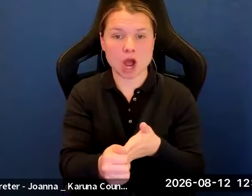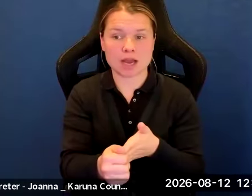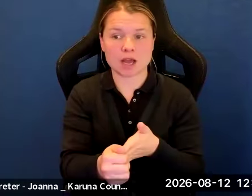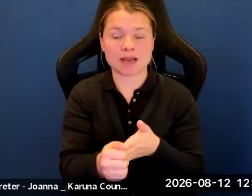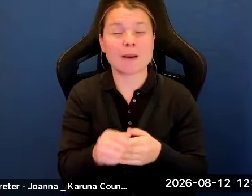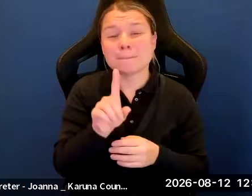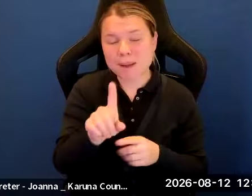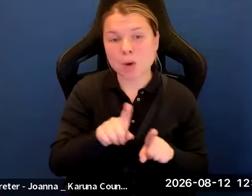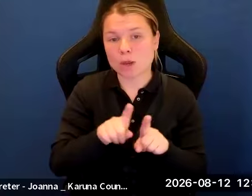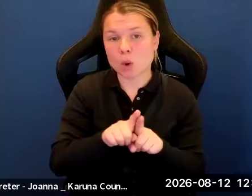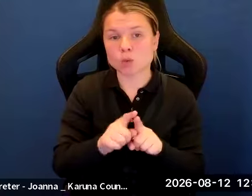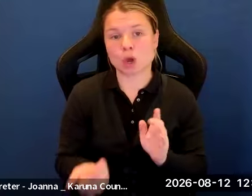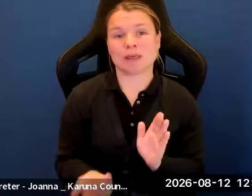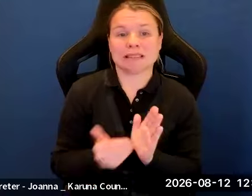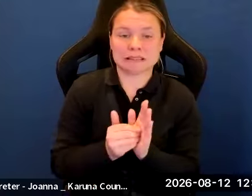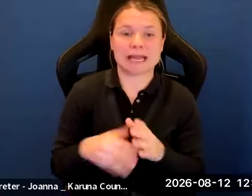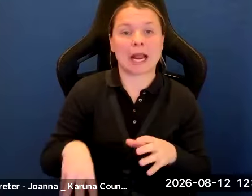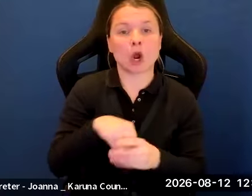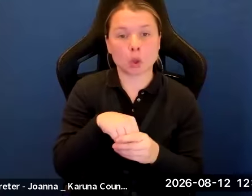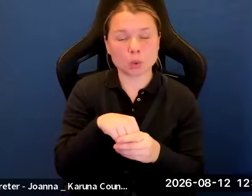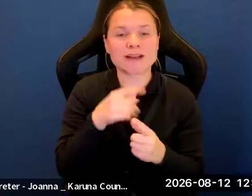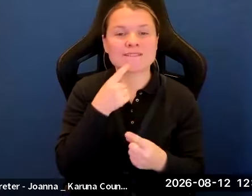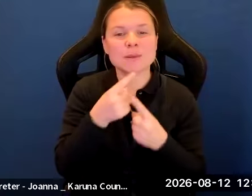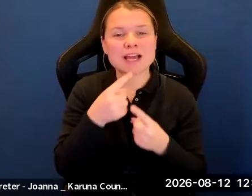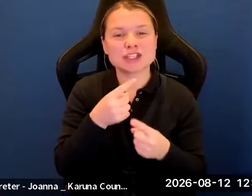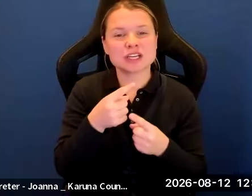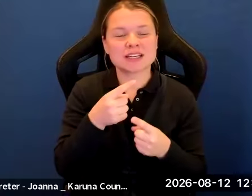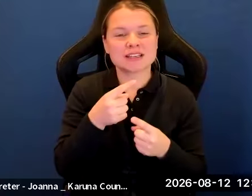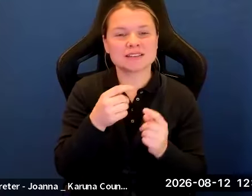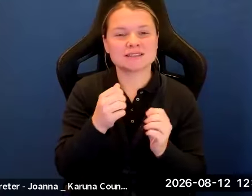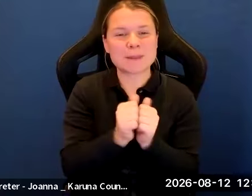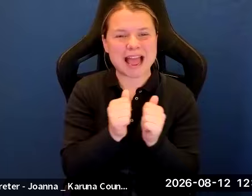next. So those three criteria are published in the